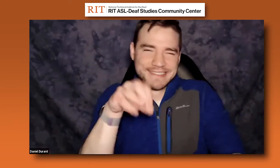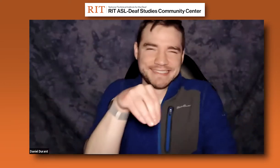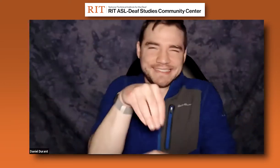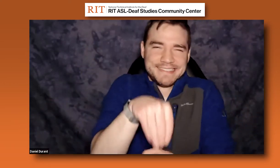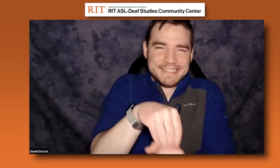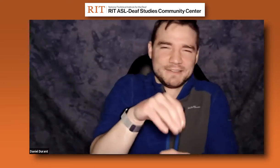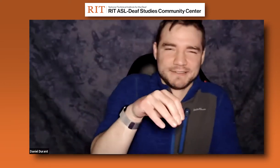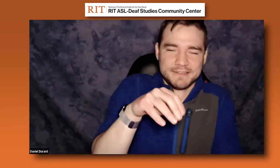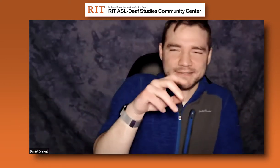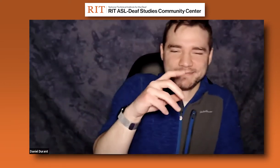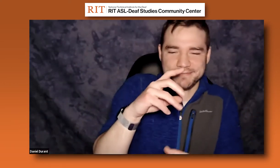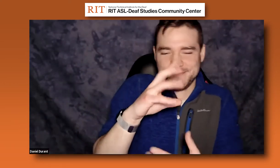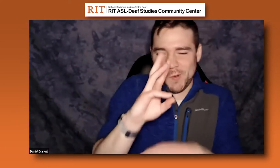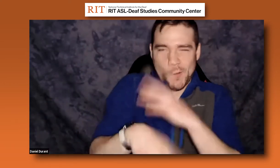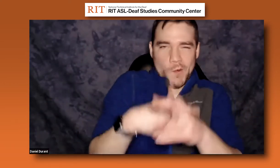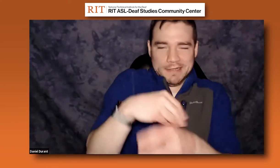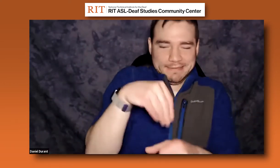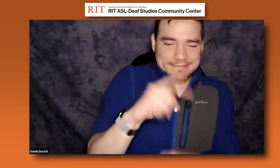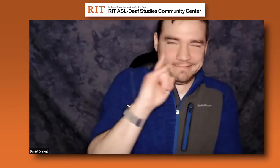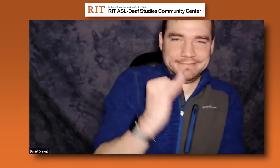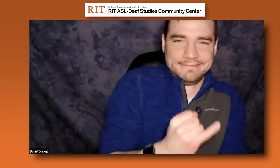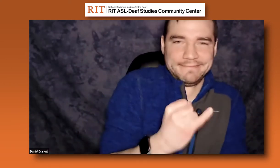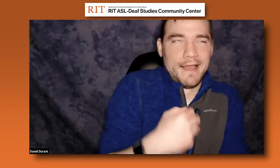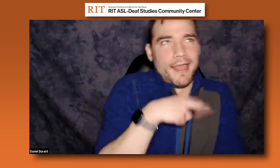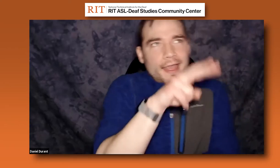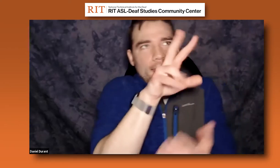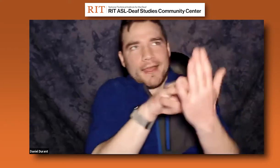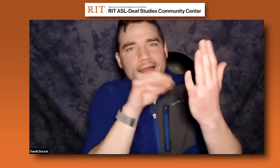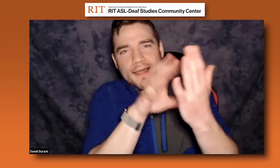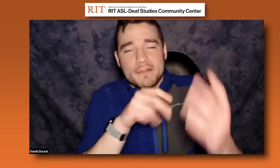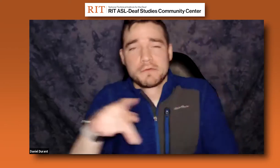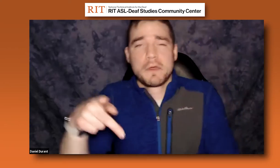with that same attitude, and I wanted to be them,